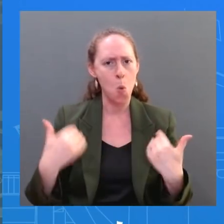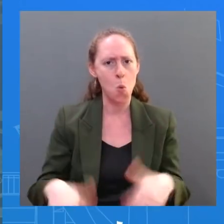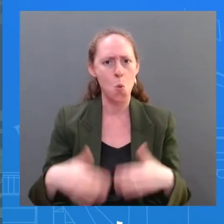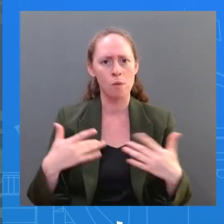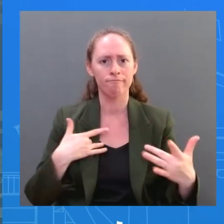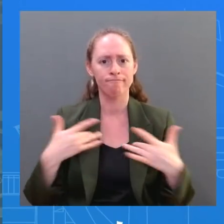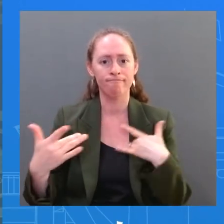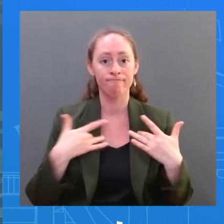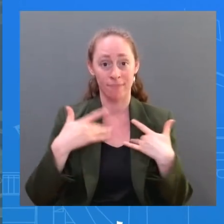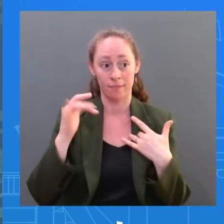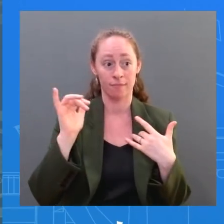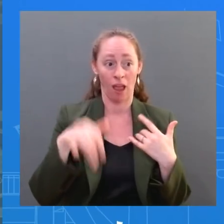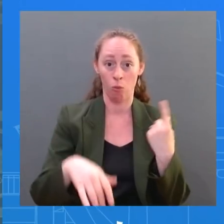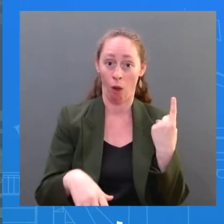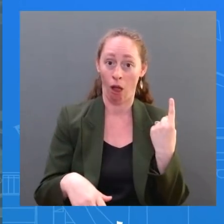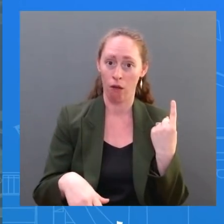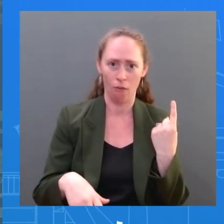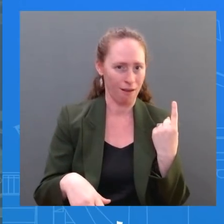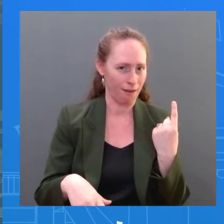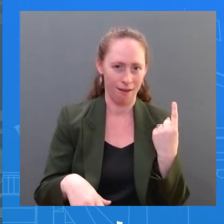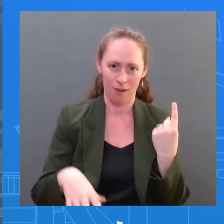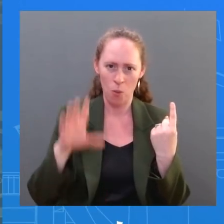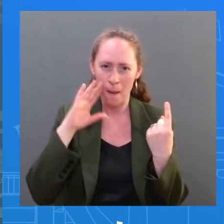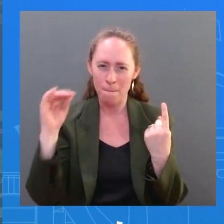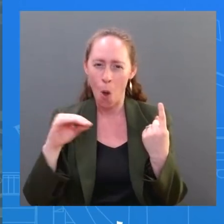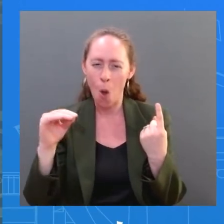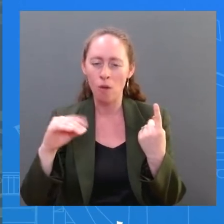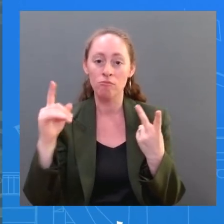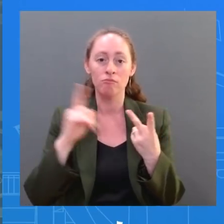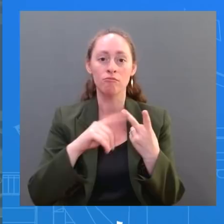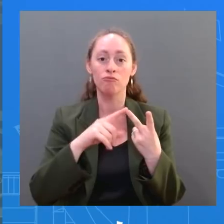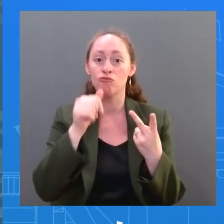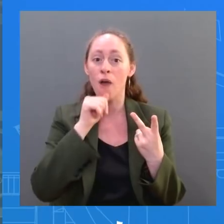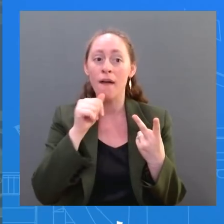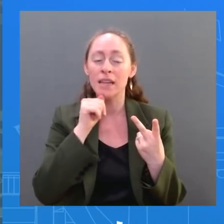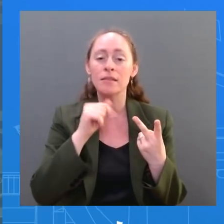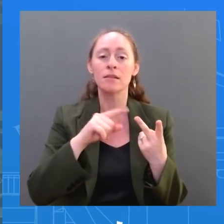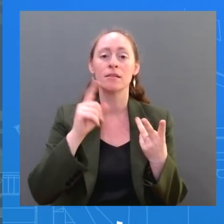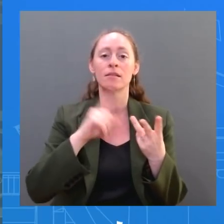when you think about contraception, when you think what else that -- what else extreme Republicans --